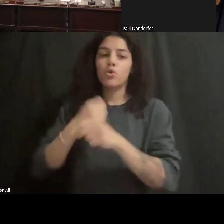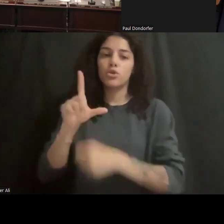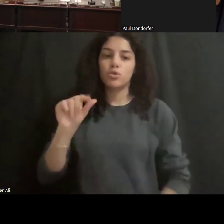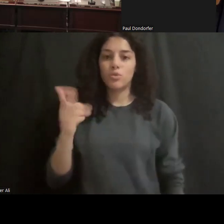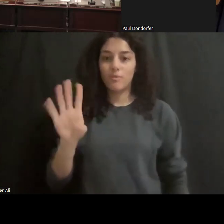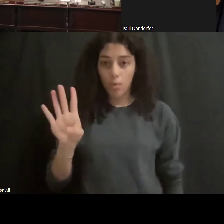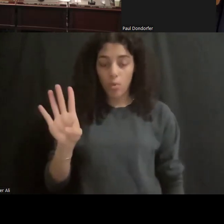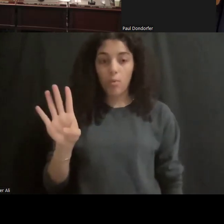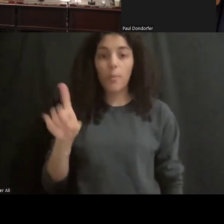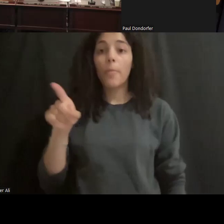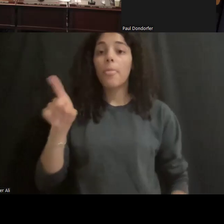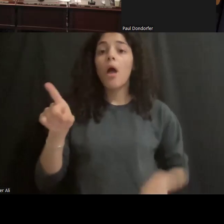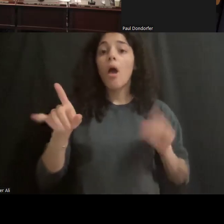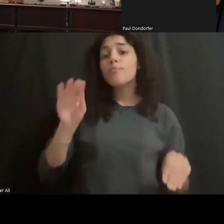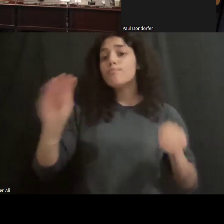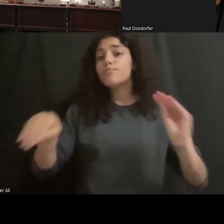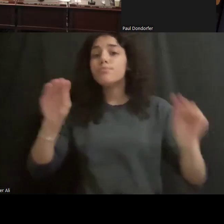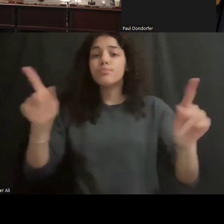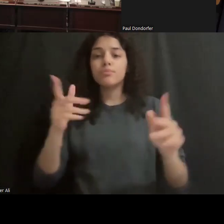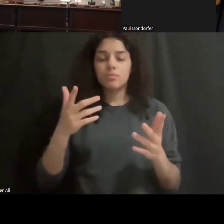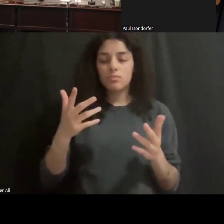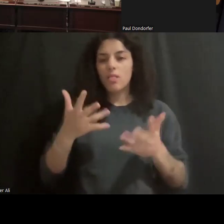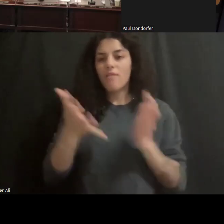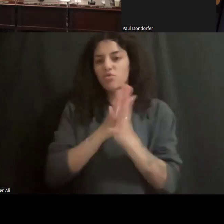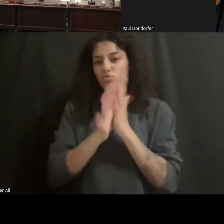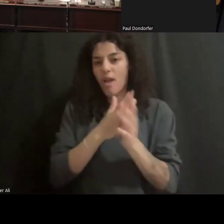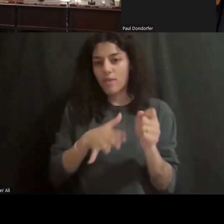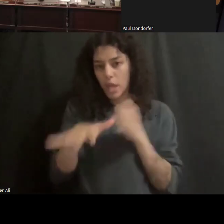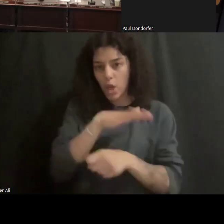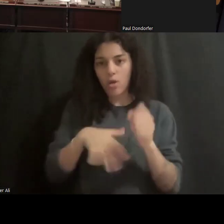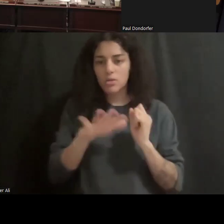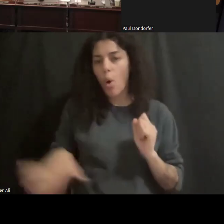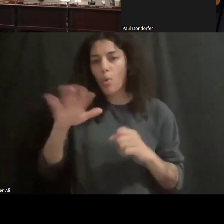were placed in various hightra areas all across the town The software program alerts the Greece